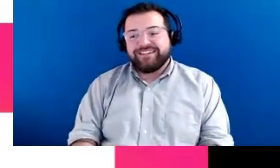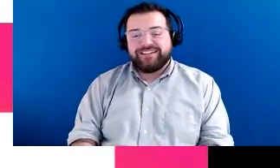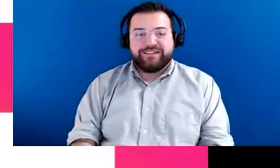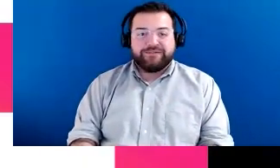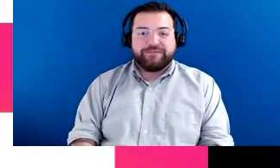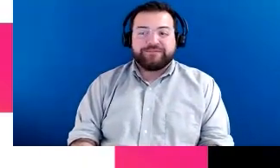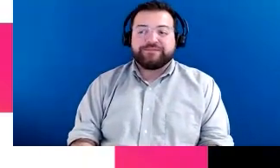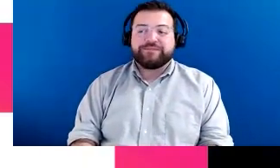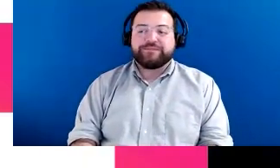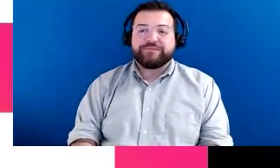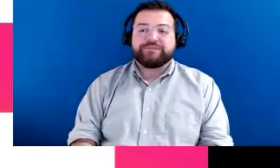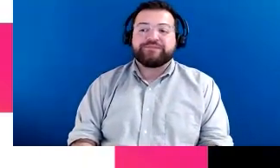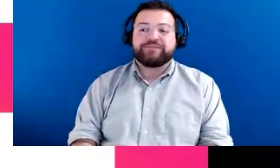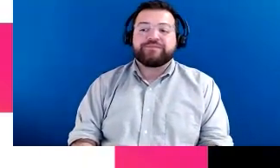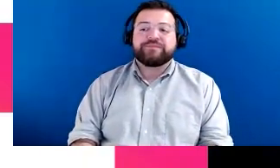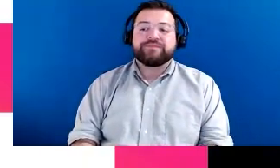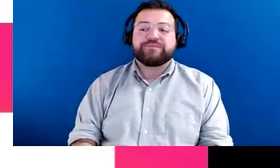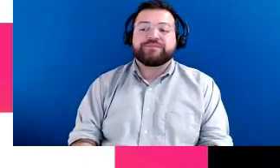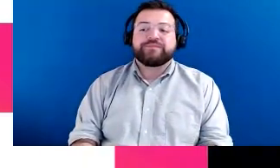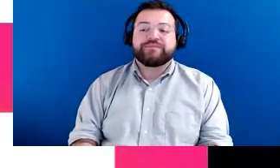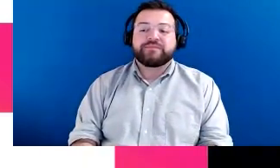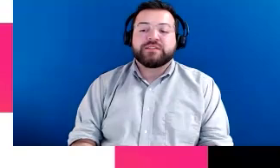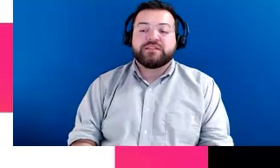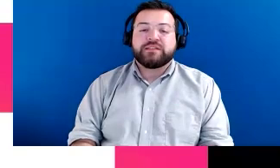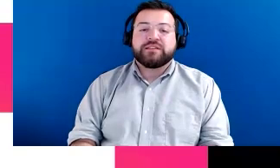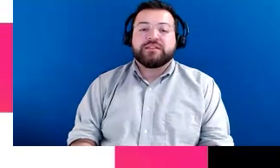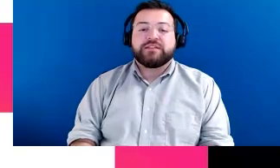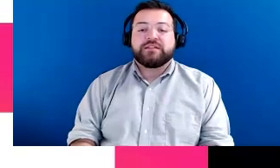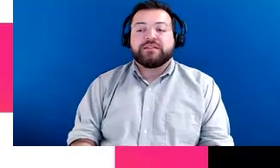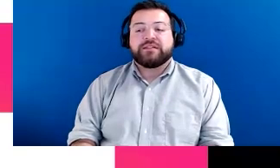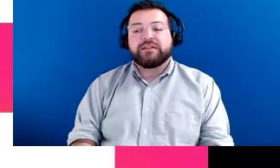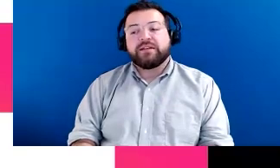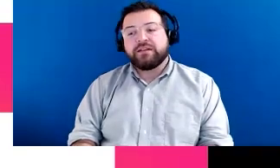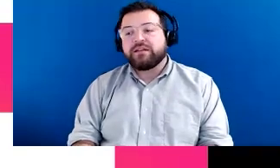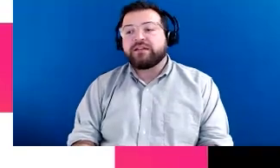You know, you know. Yeah. Technically,